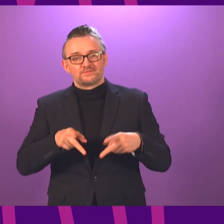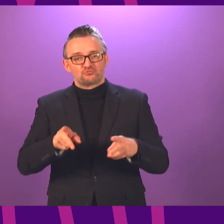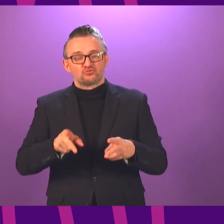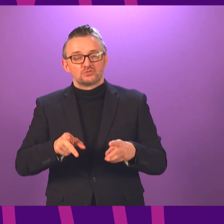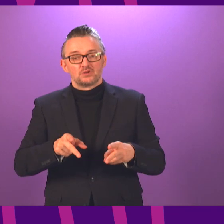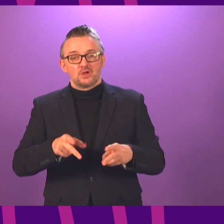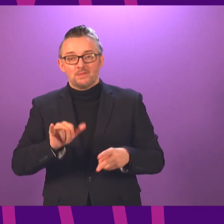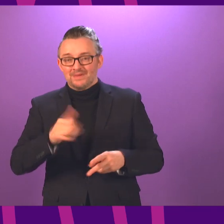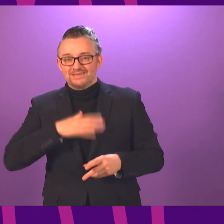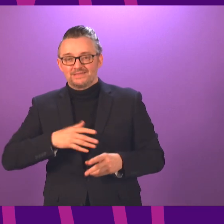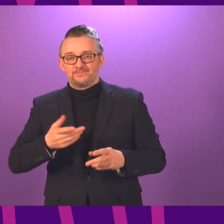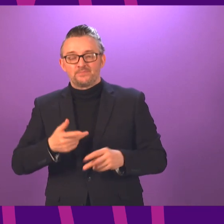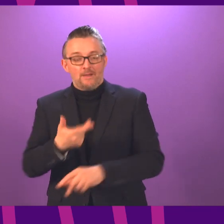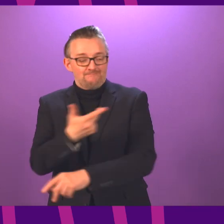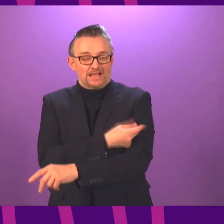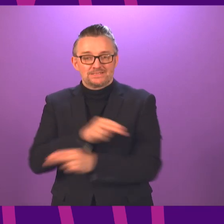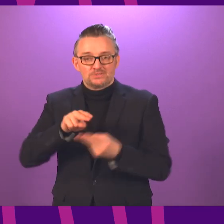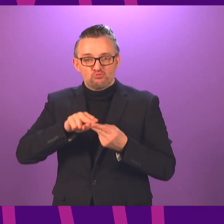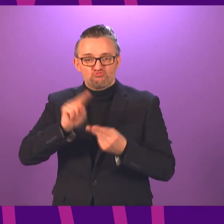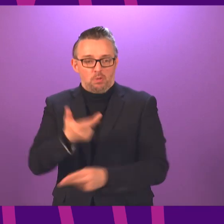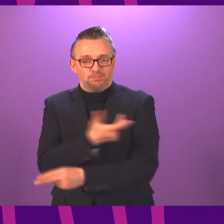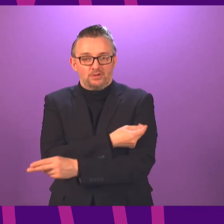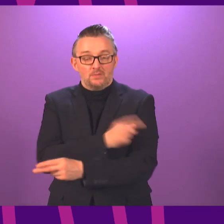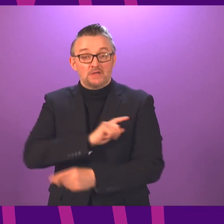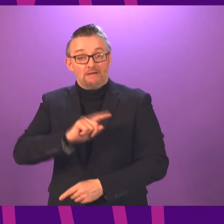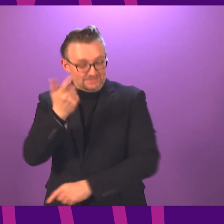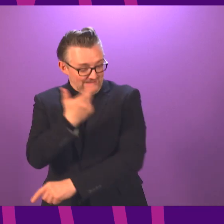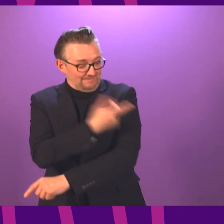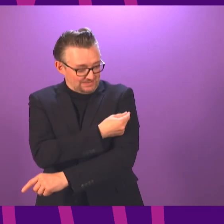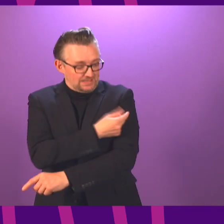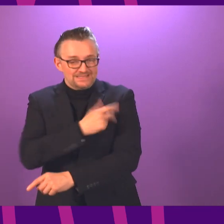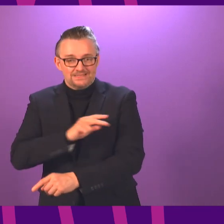of years. As the First Minister said, new variants might emerge that may require people